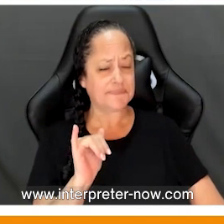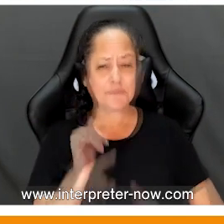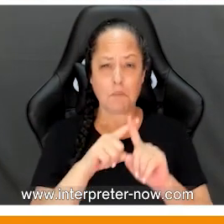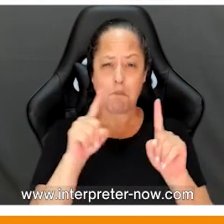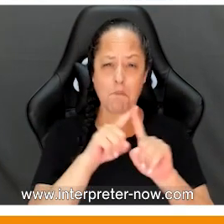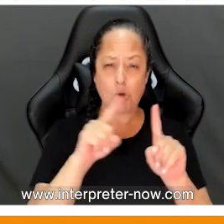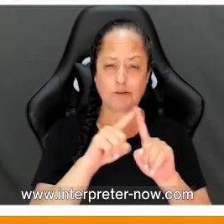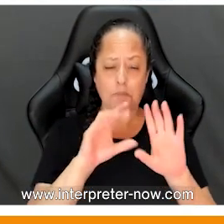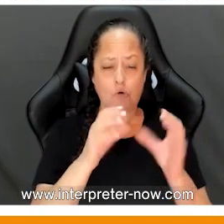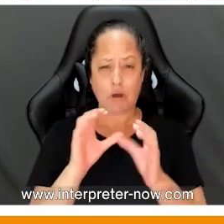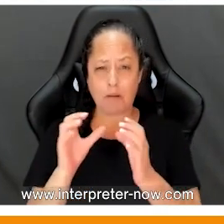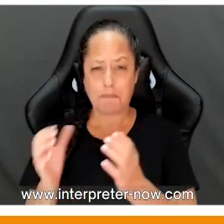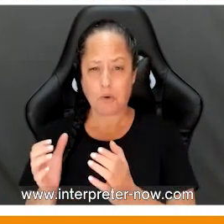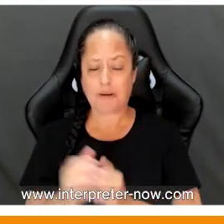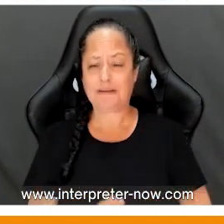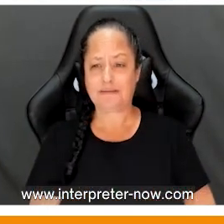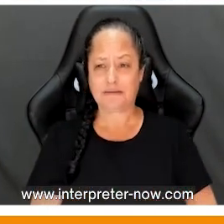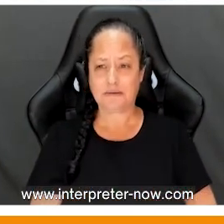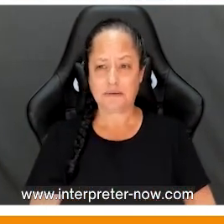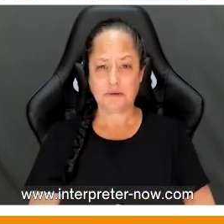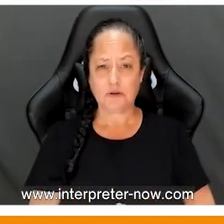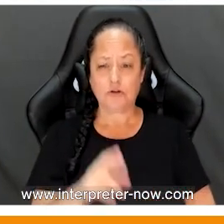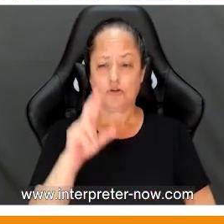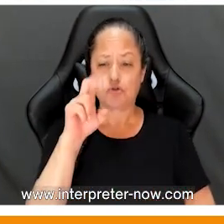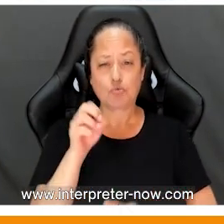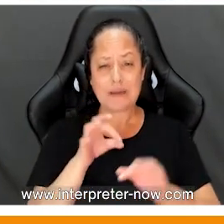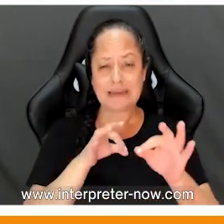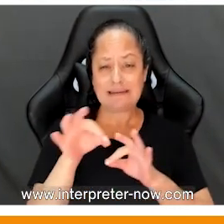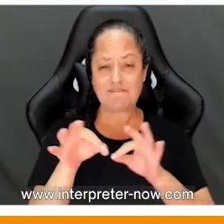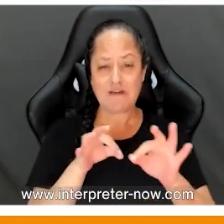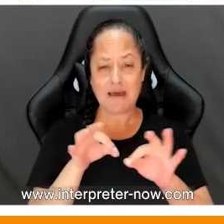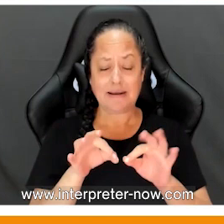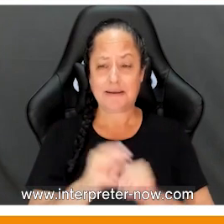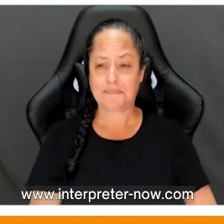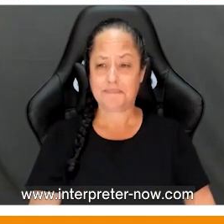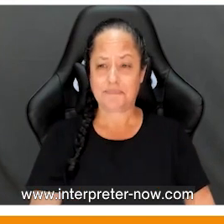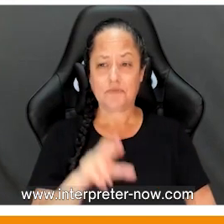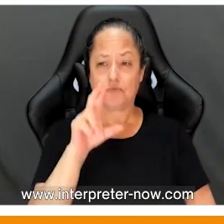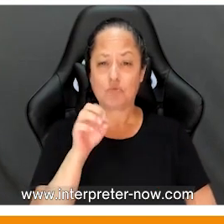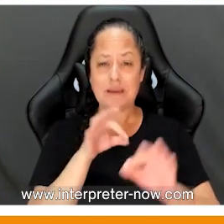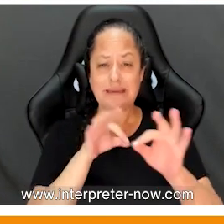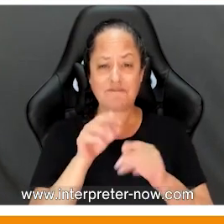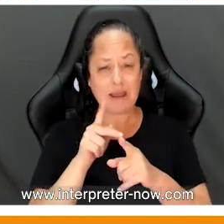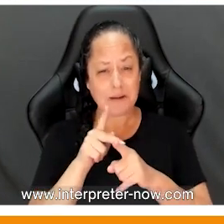So there are multiple components to redefining professionalism or rethinking